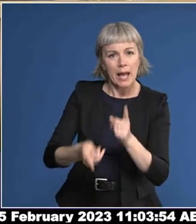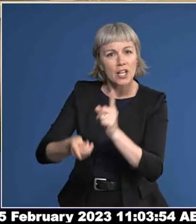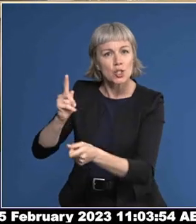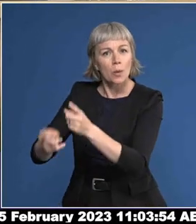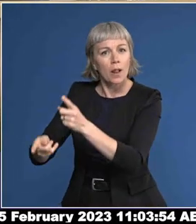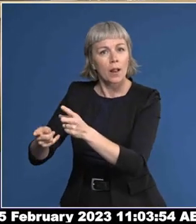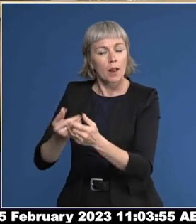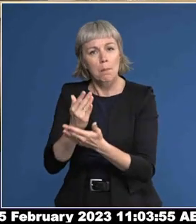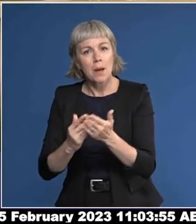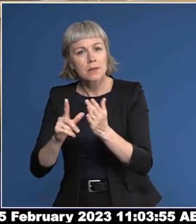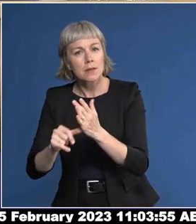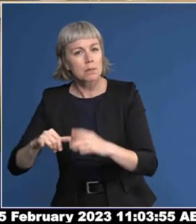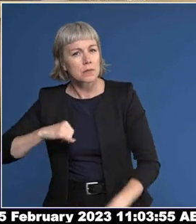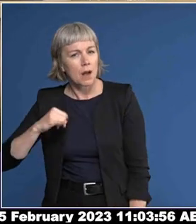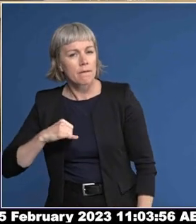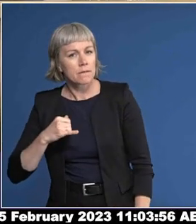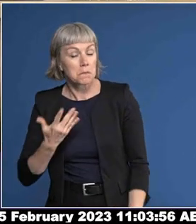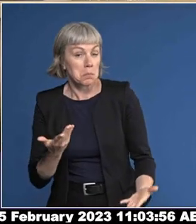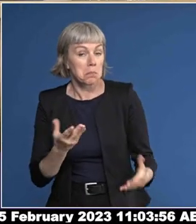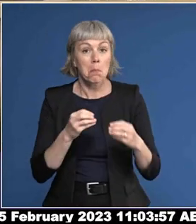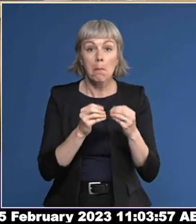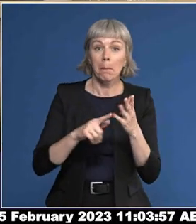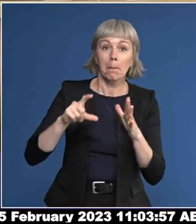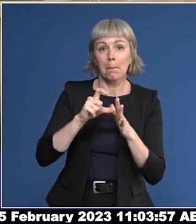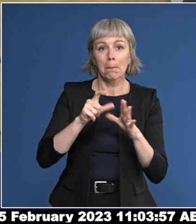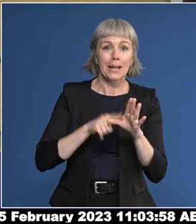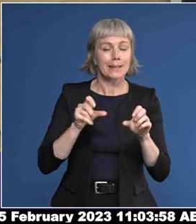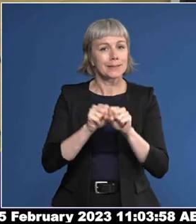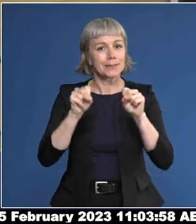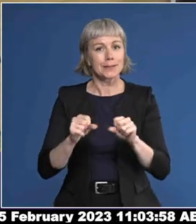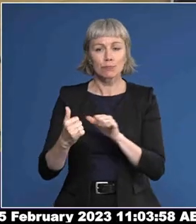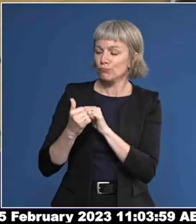So does the buddy system work that if you have got a high turnover, that person who is